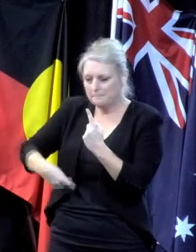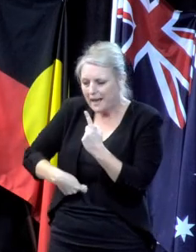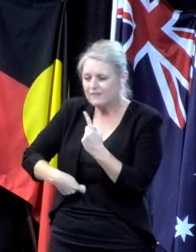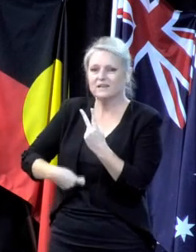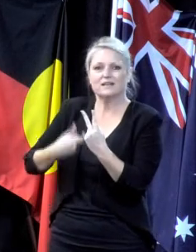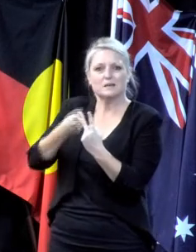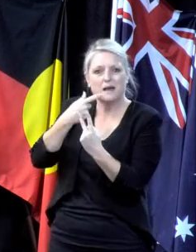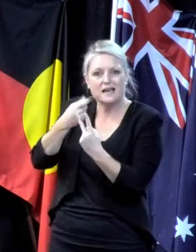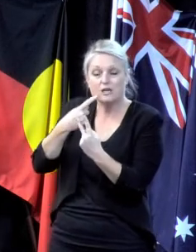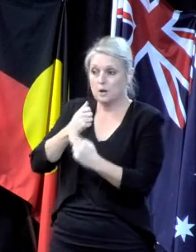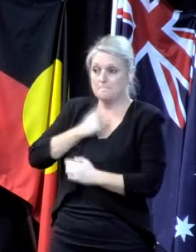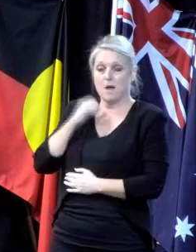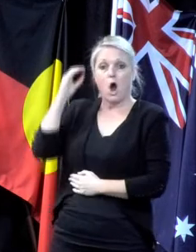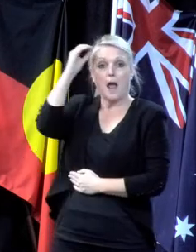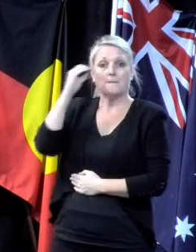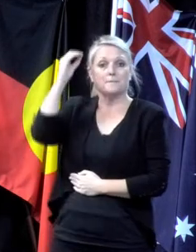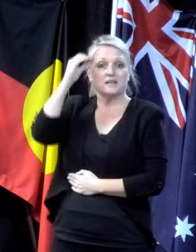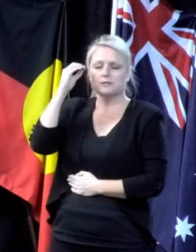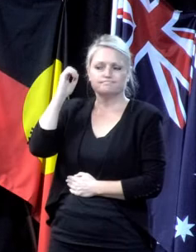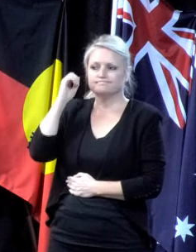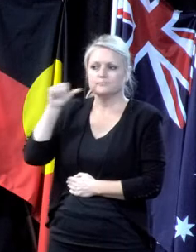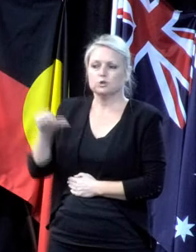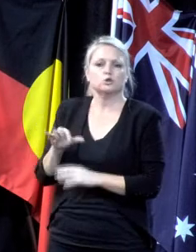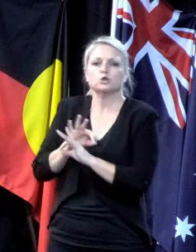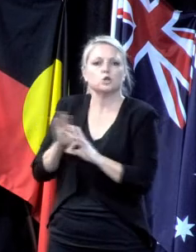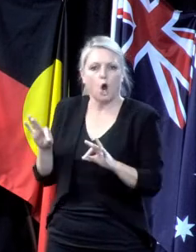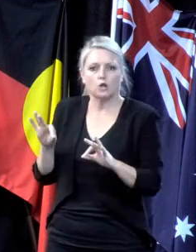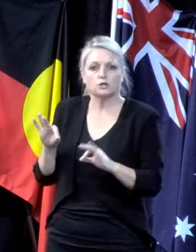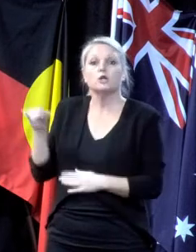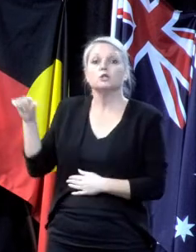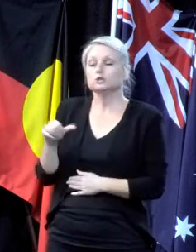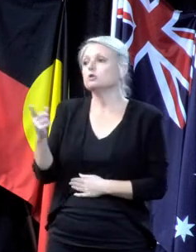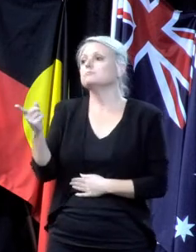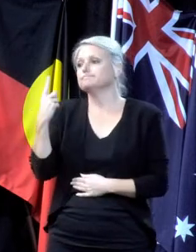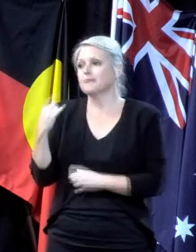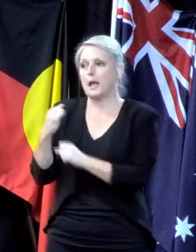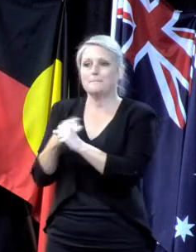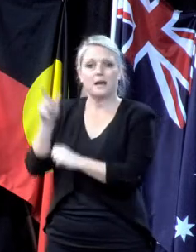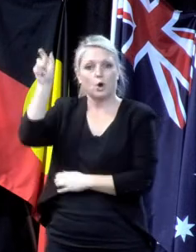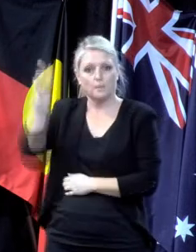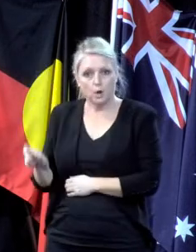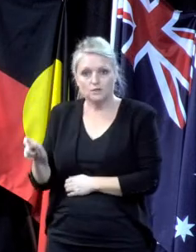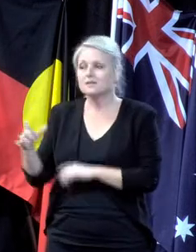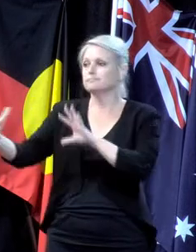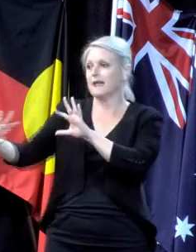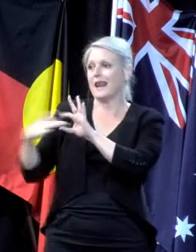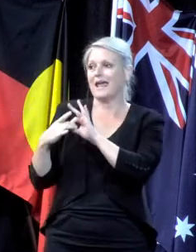role. That should be performed by a medical practitioner attached to the school. That should not be performed by a teacher aide.